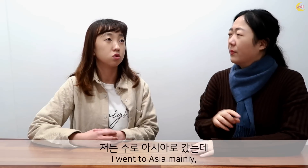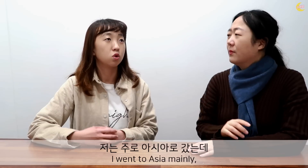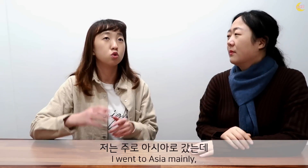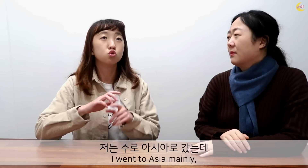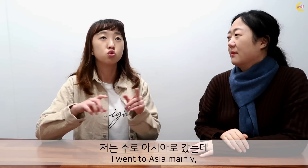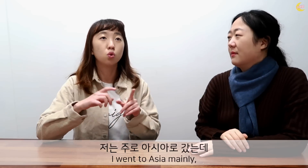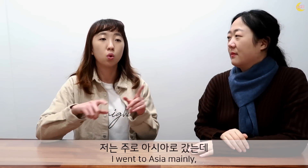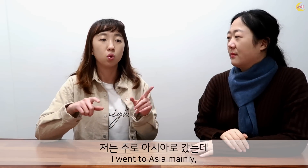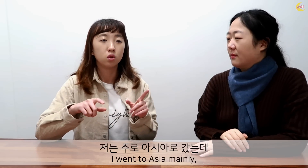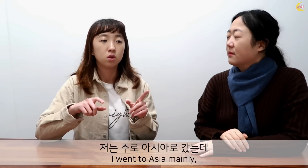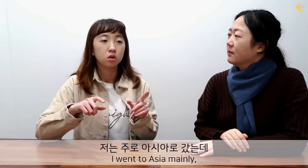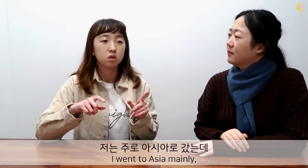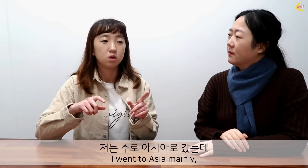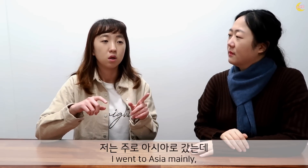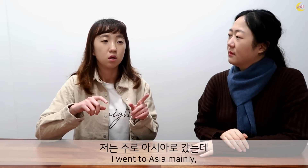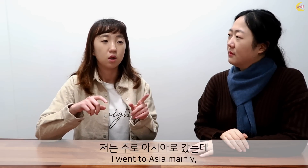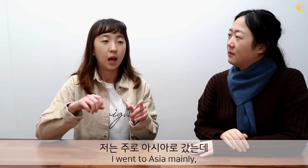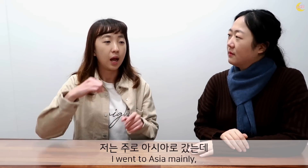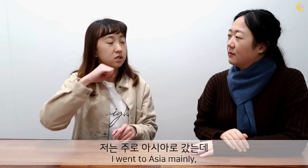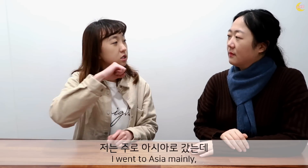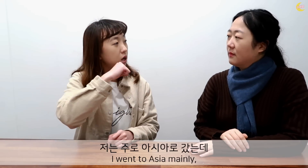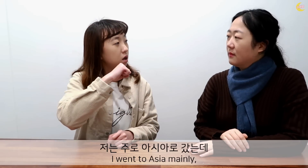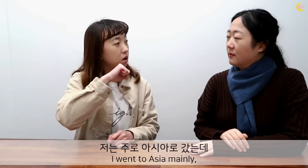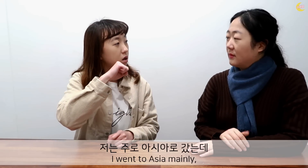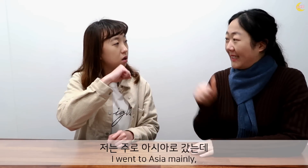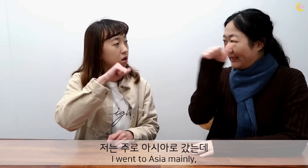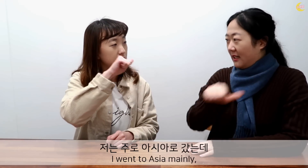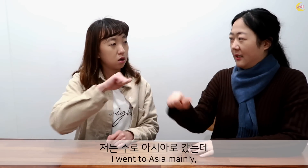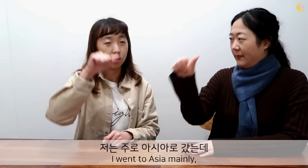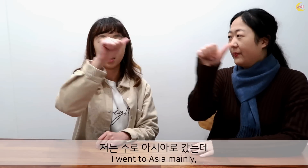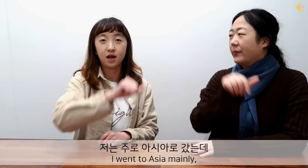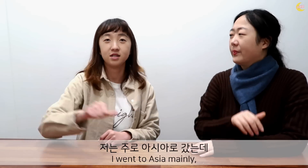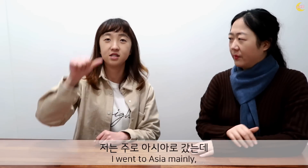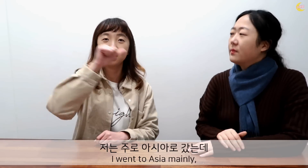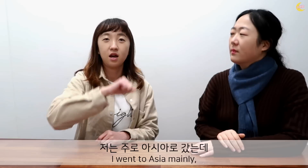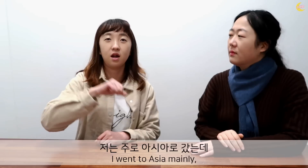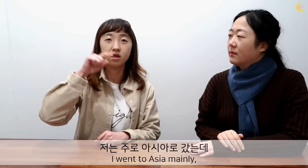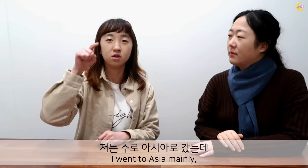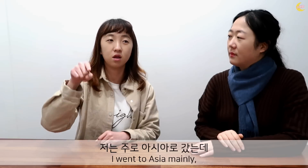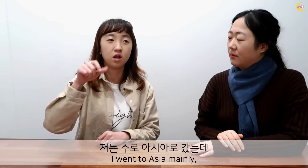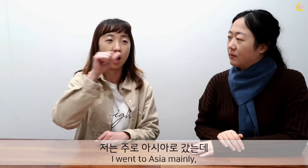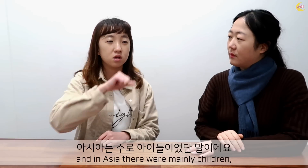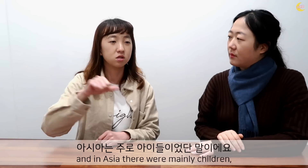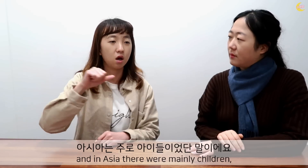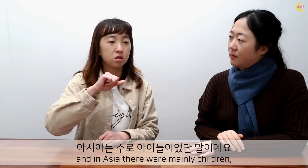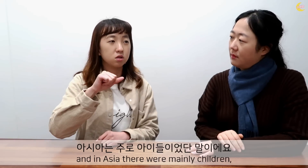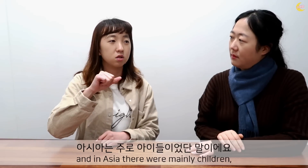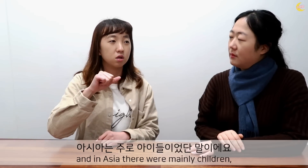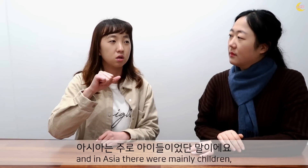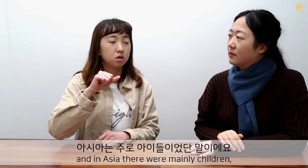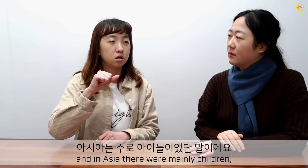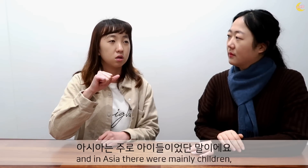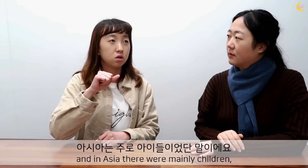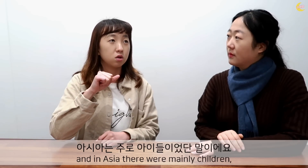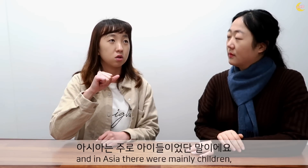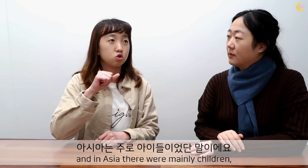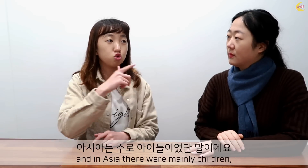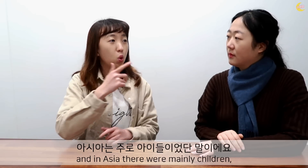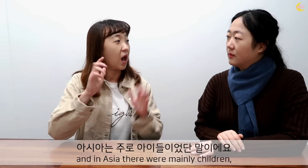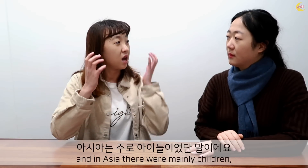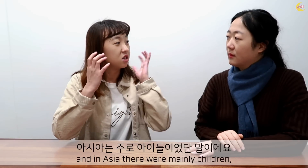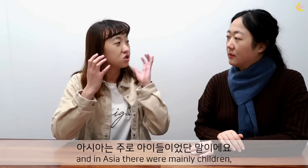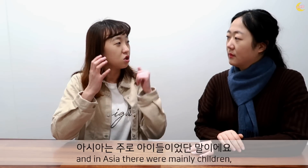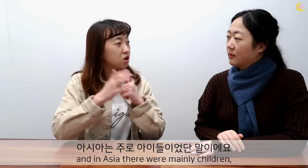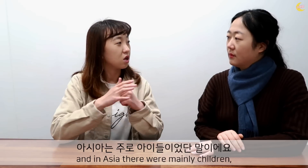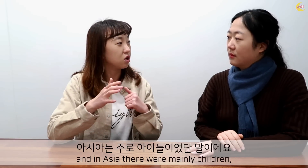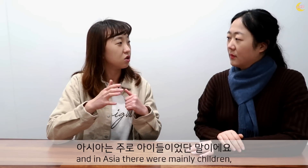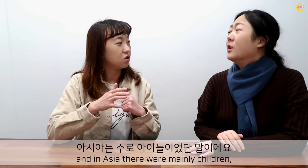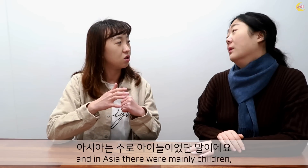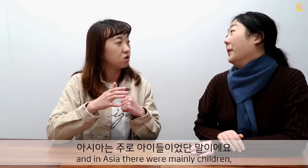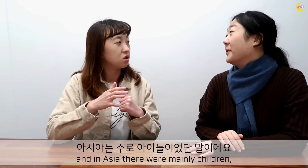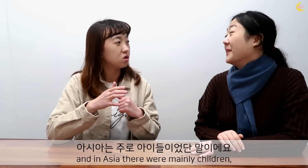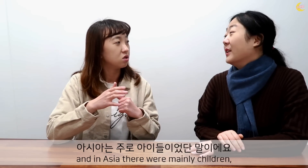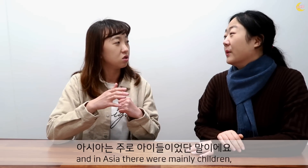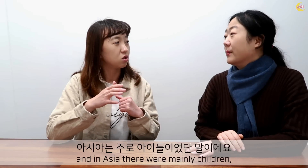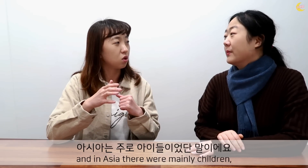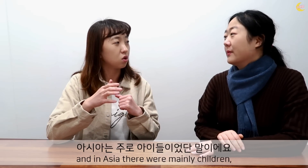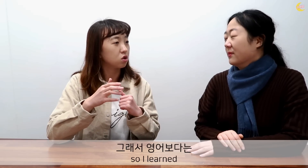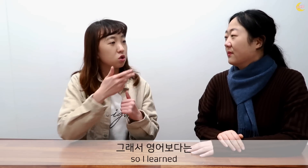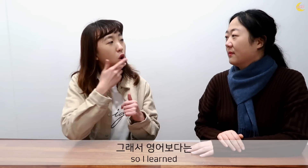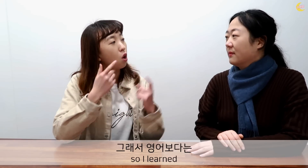I went to Asia mainly, and in Asia there were mainly children,